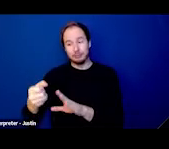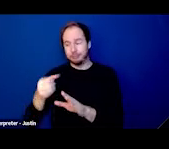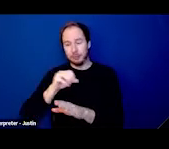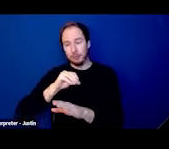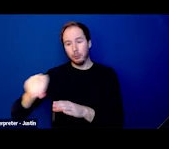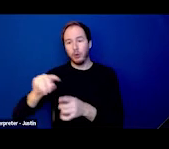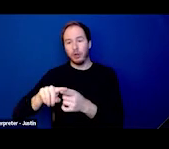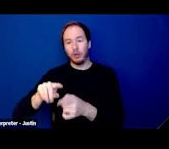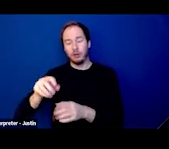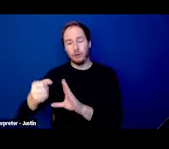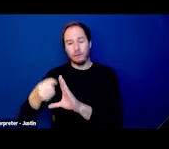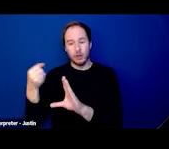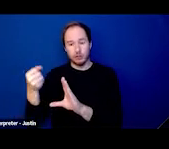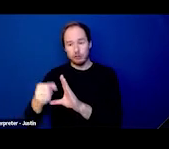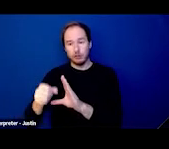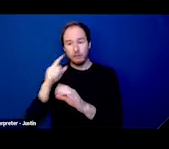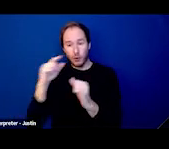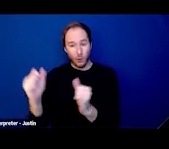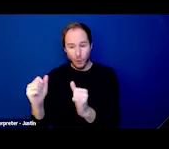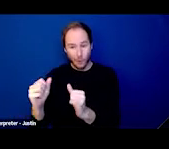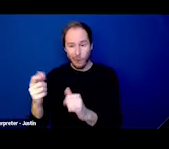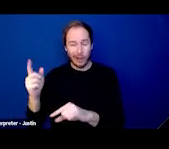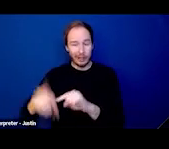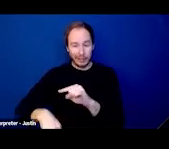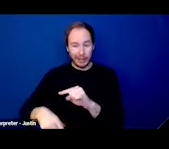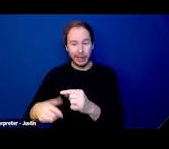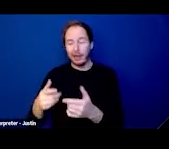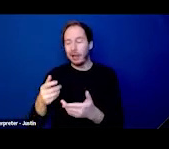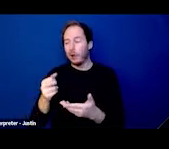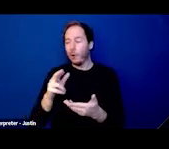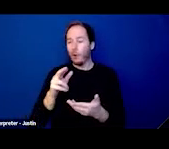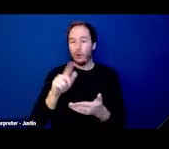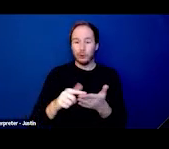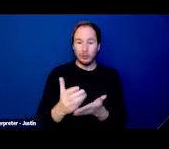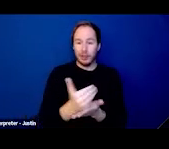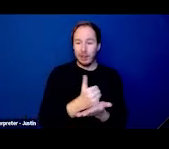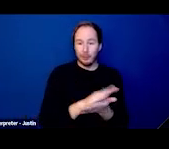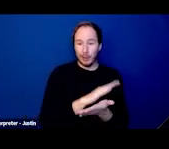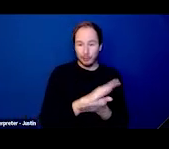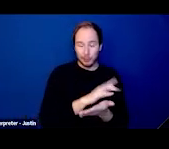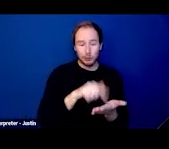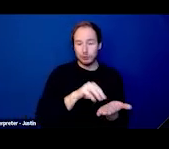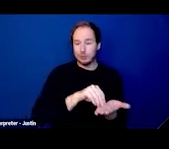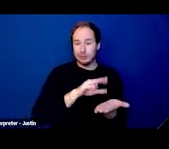And also of course difficulty just collecting and maintaining documentation that might be needed to access different types of care.